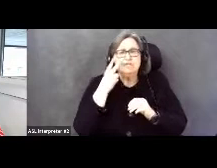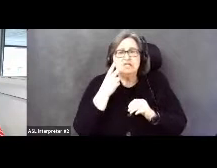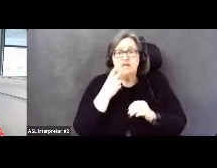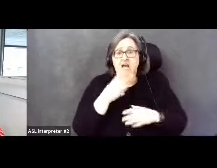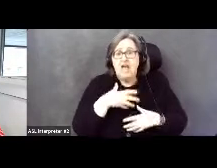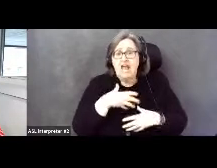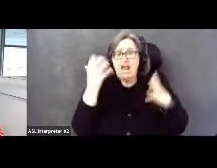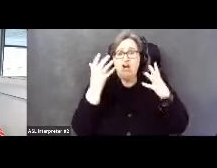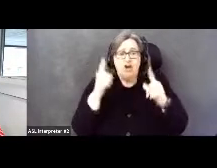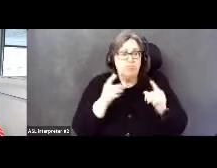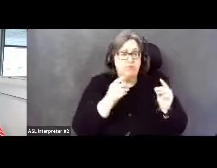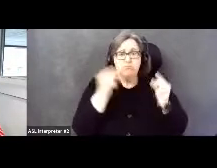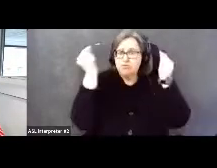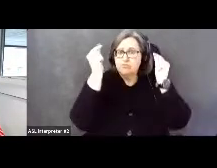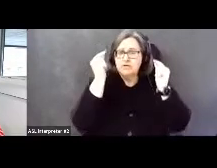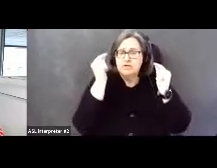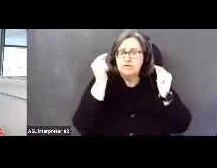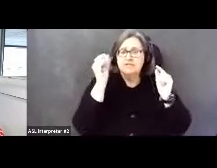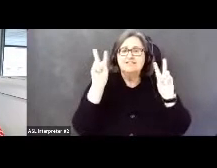very short period of time or mood swings